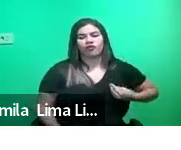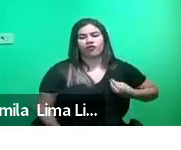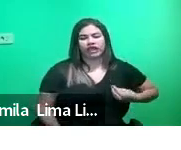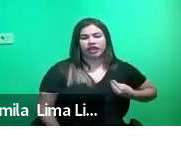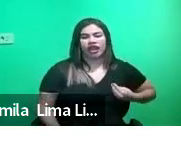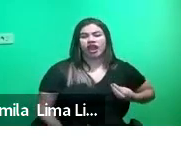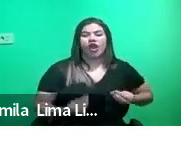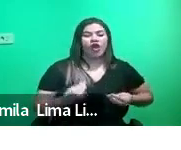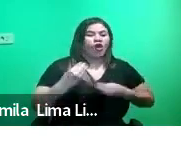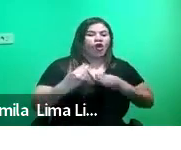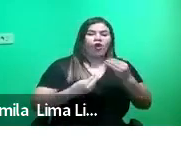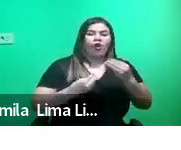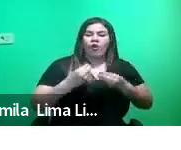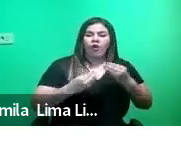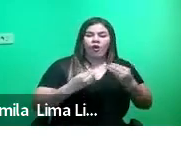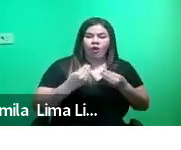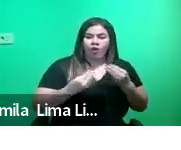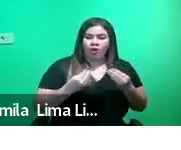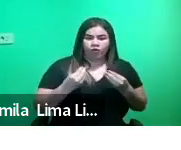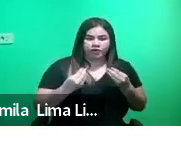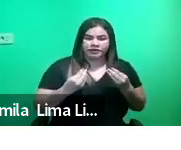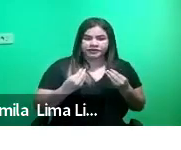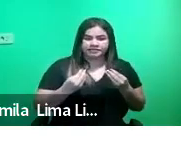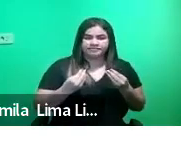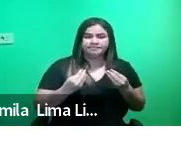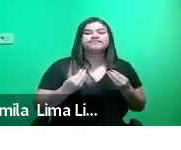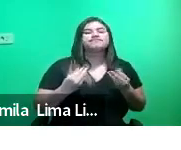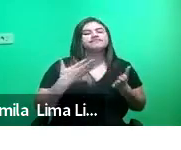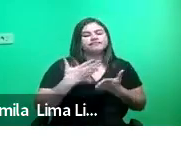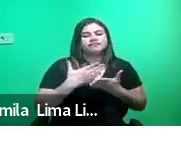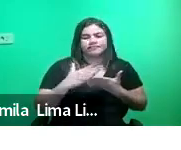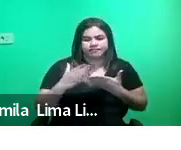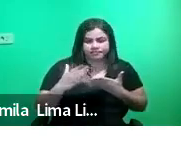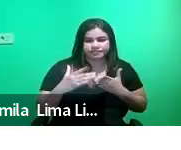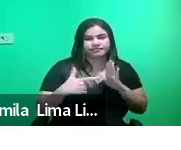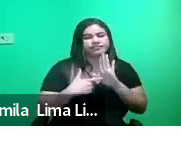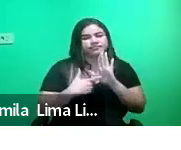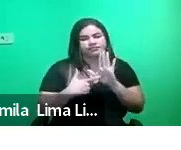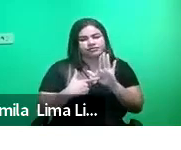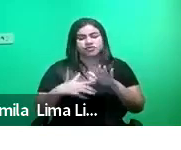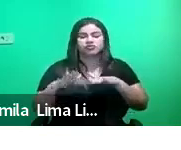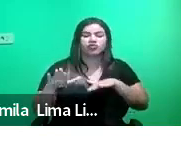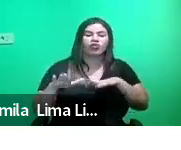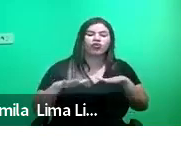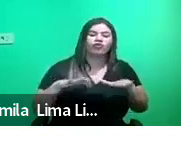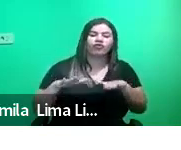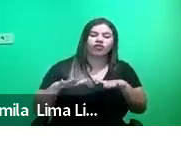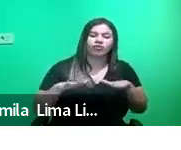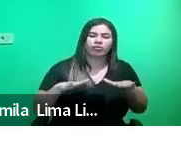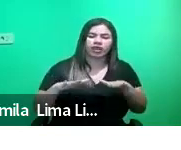what is understood by is understood by others, and only is understood by others, and only later becomes a direction direction or an